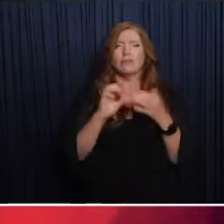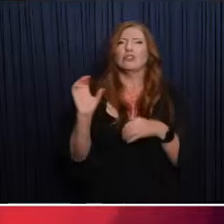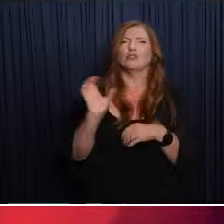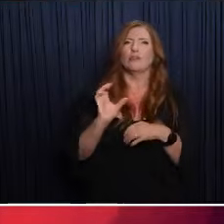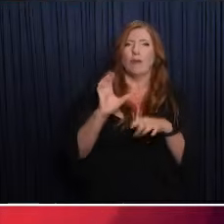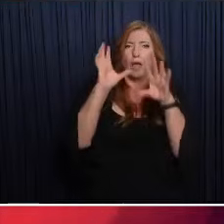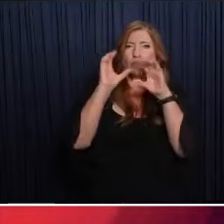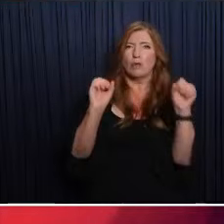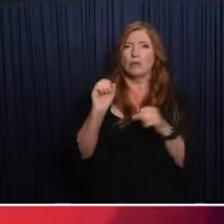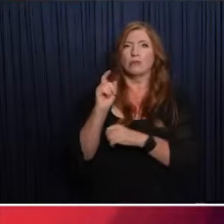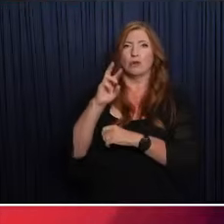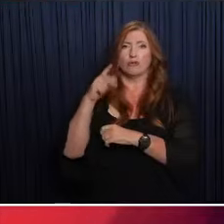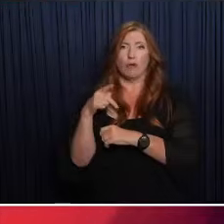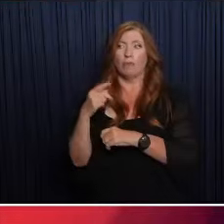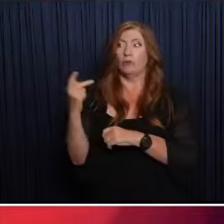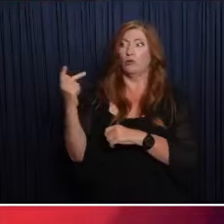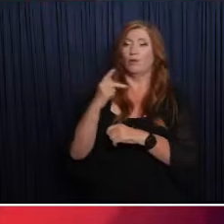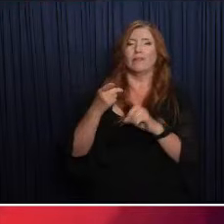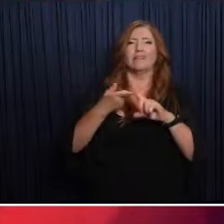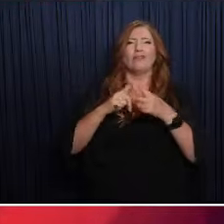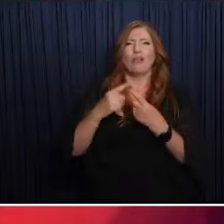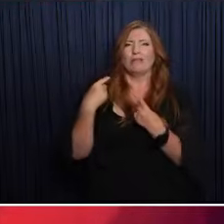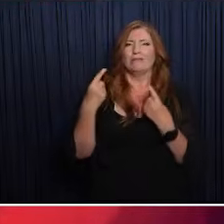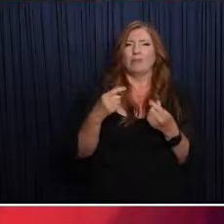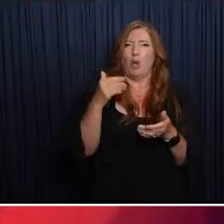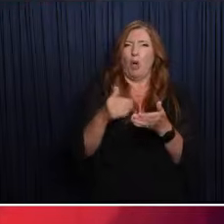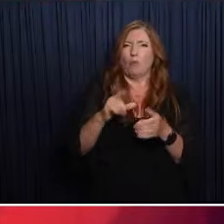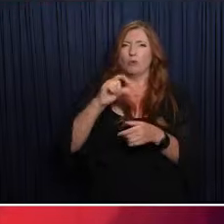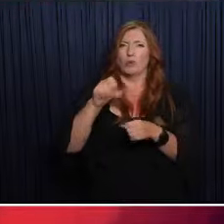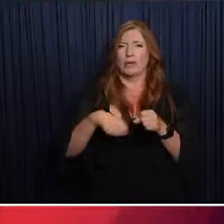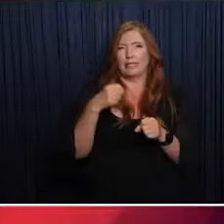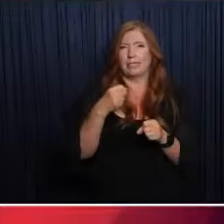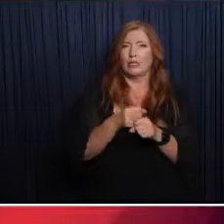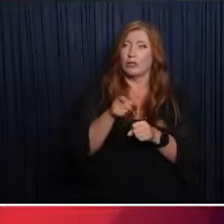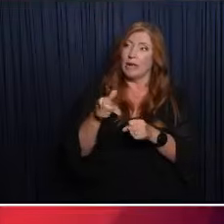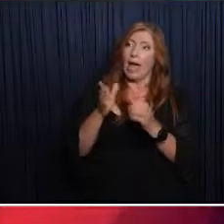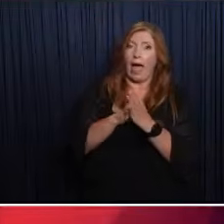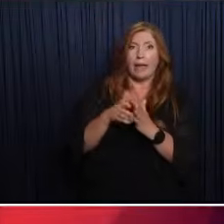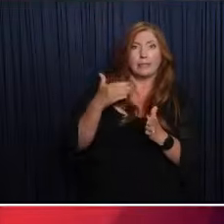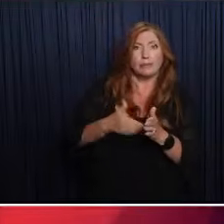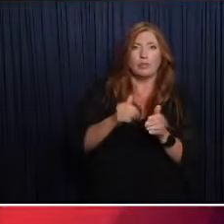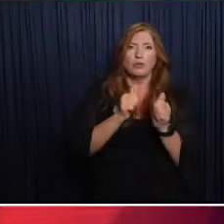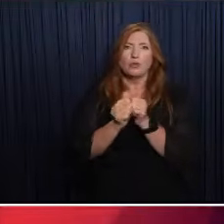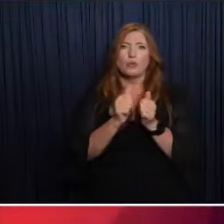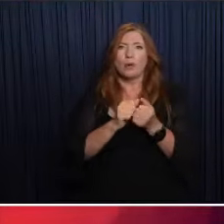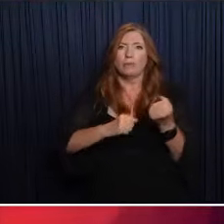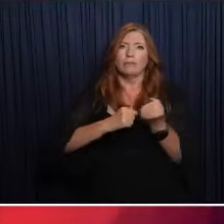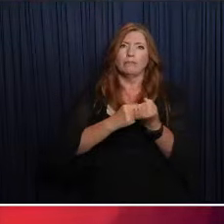UP FOR THE THINGS WE BELIEVE IN AS CONSERVATIVES CH PRESIDENT TRUMP AND I HAVE BEEN FRIENDS